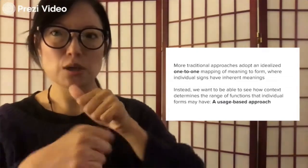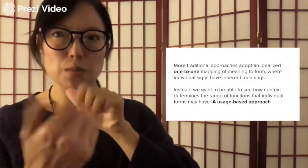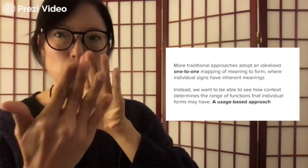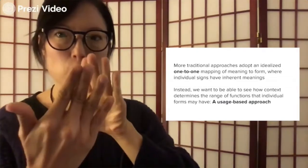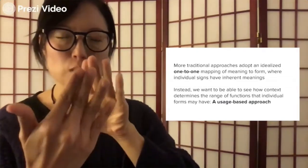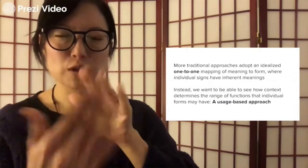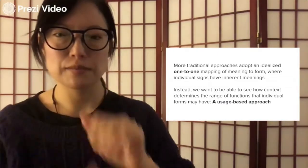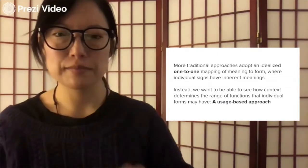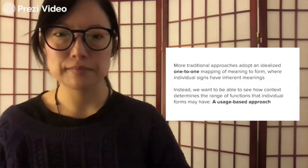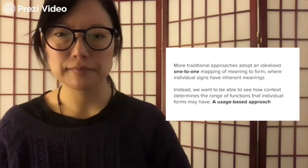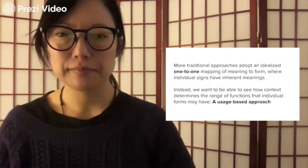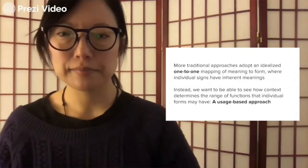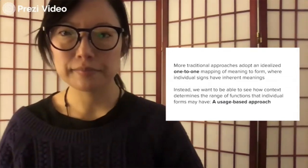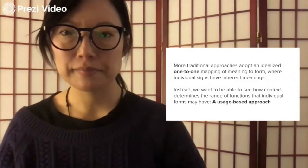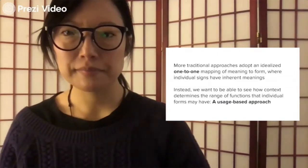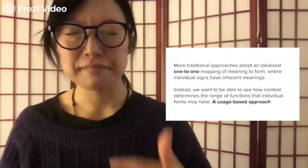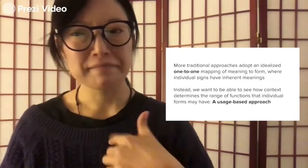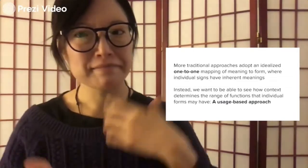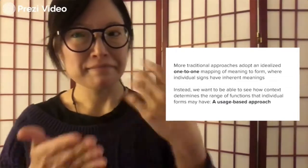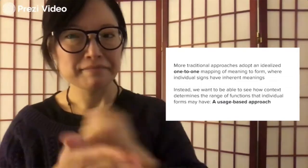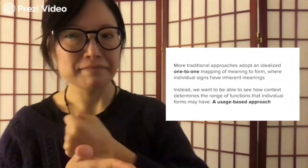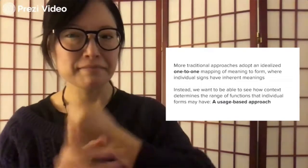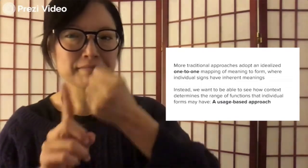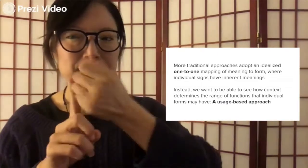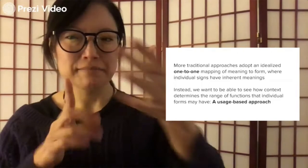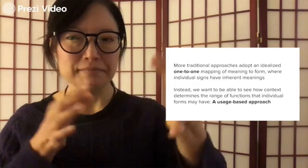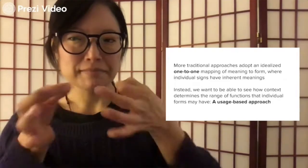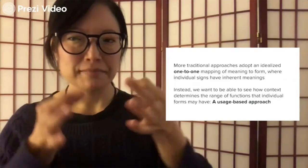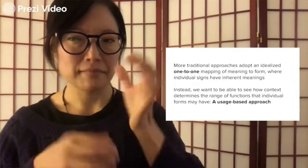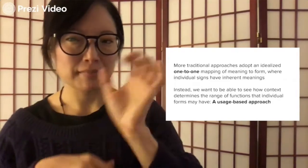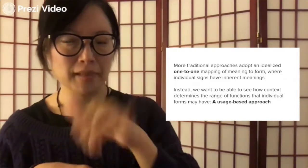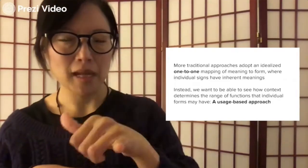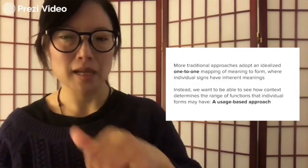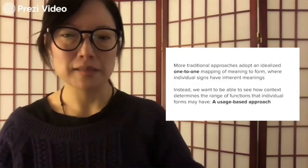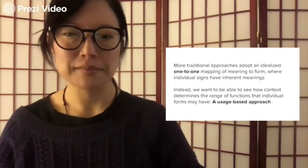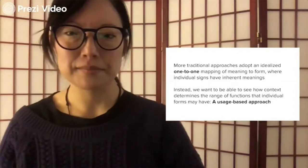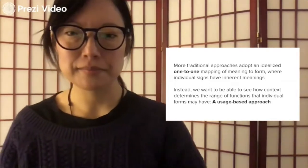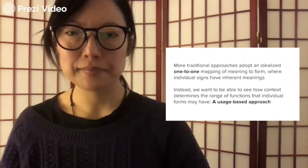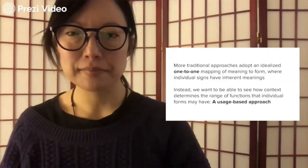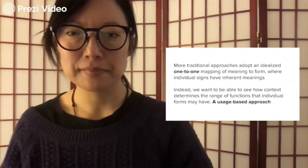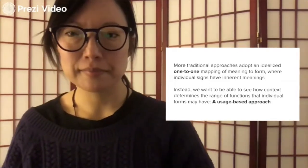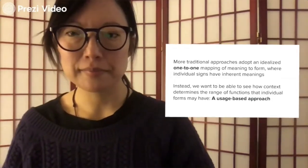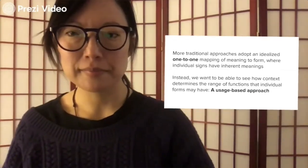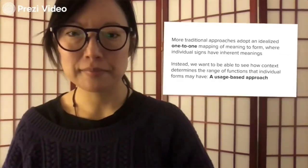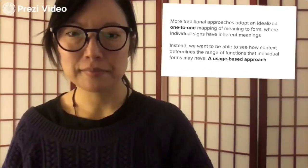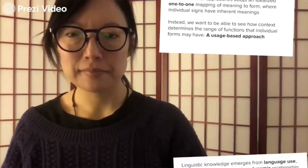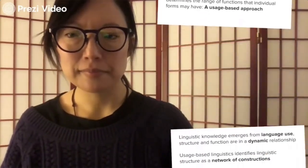This is called the usage-based approach. I'll go ahead and take the opportunity to explain what that means.